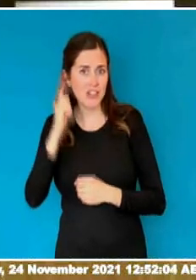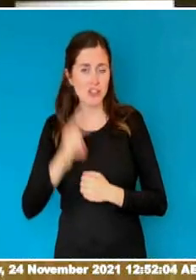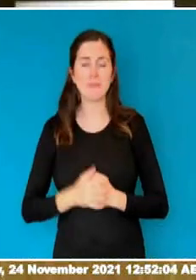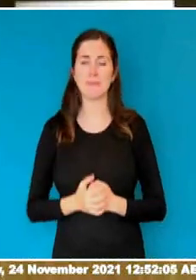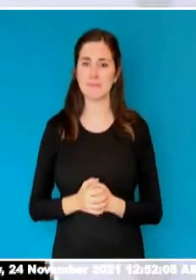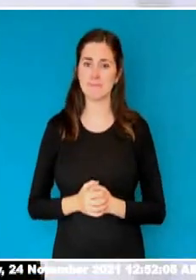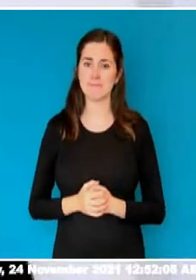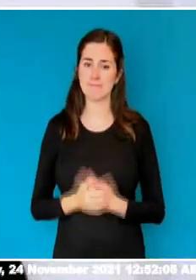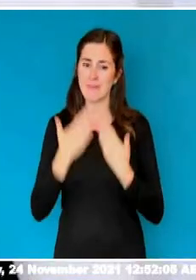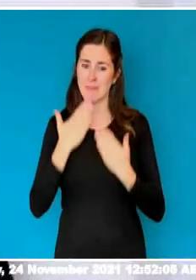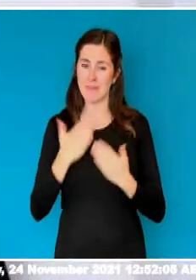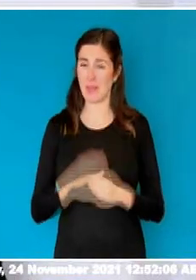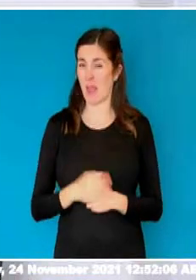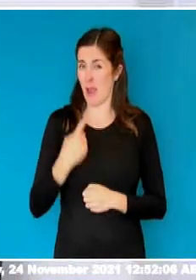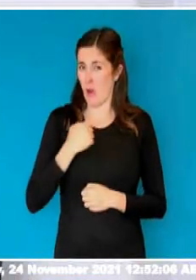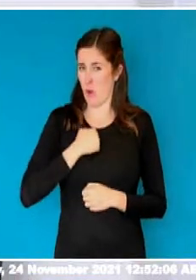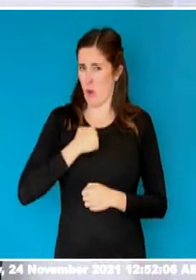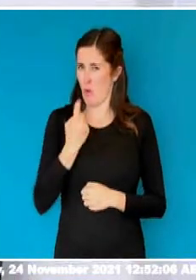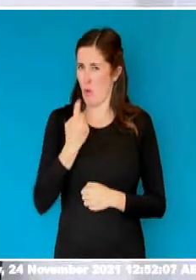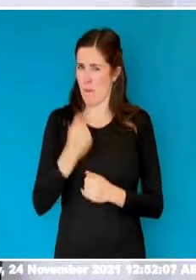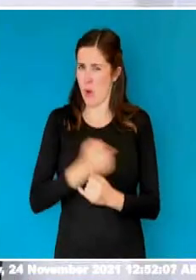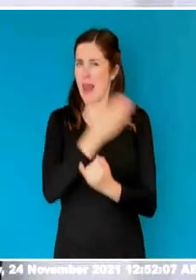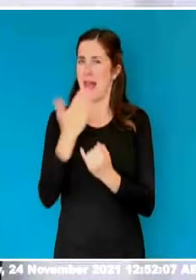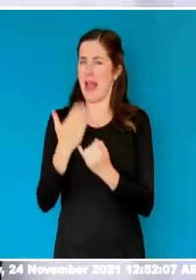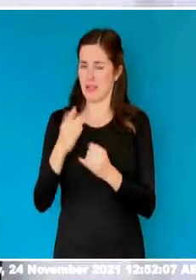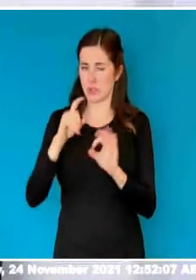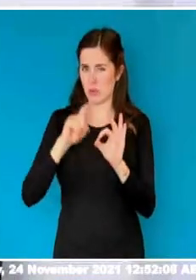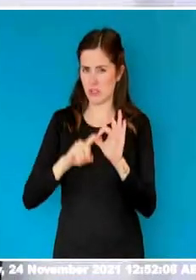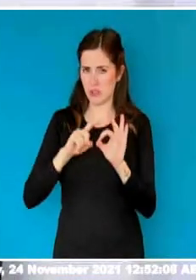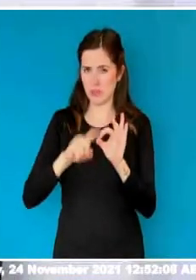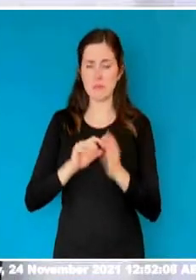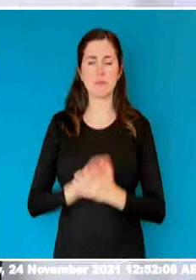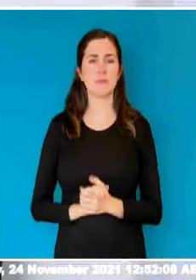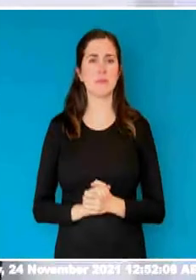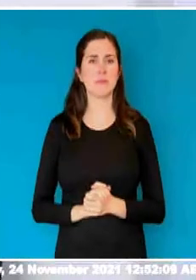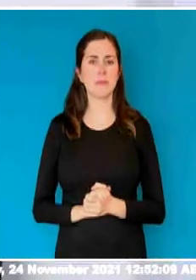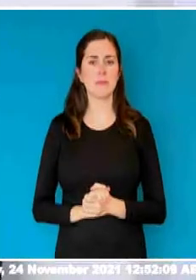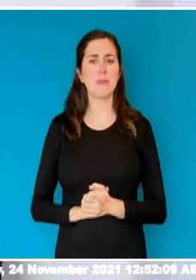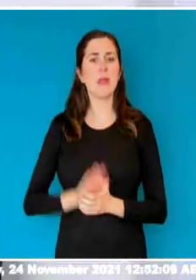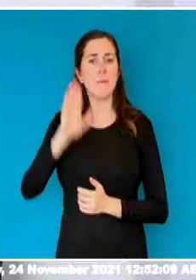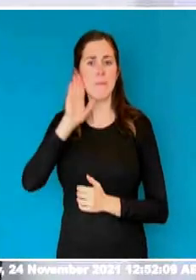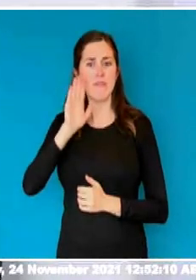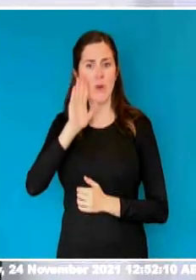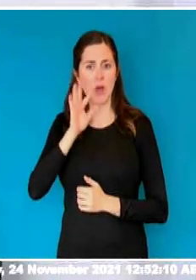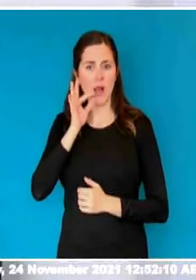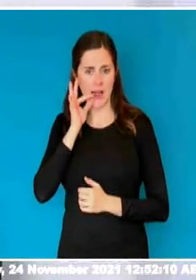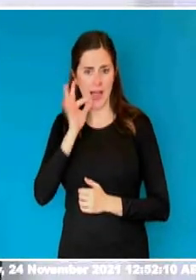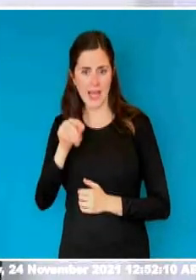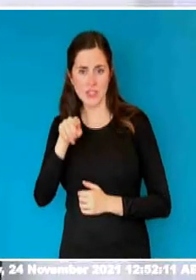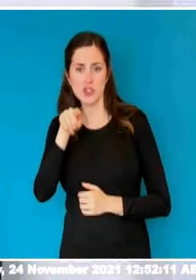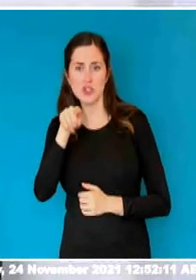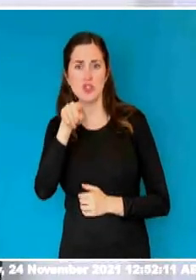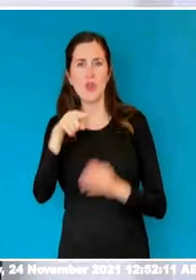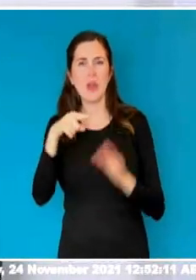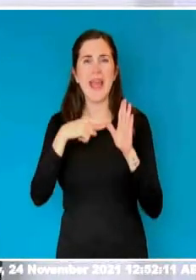Just one final point. When I was asking you about statistics, Mr Chapman, I got the numbers around the wrong